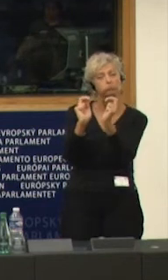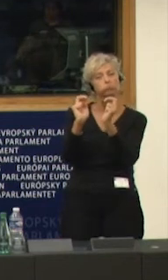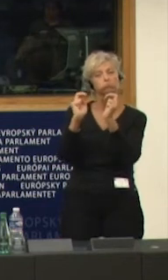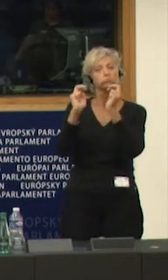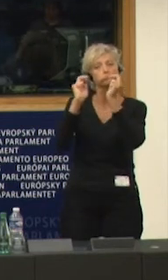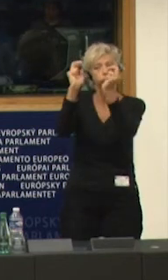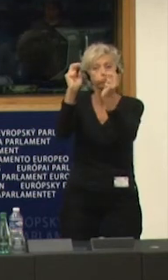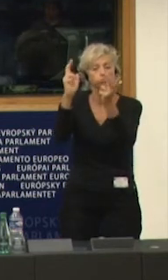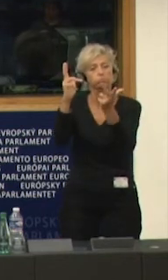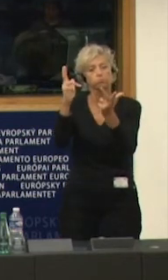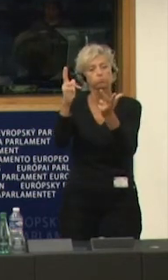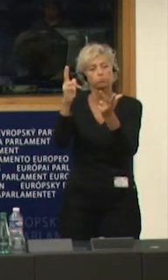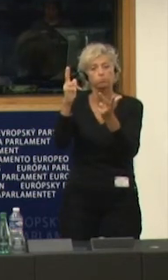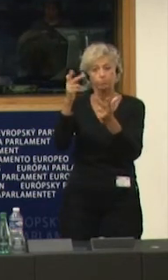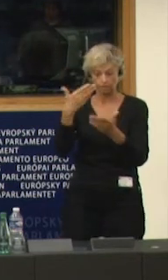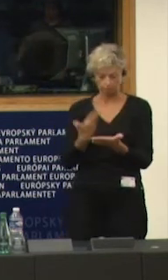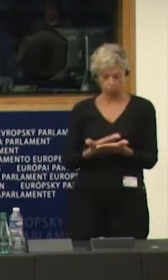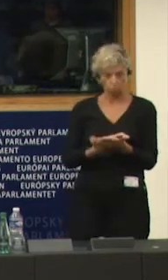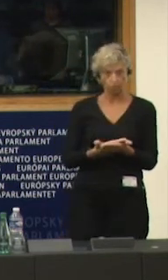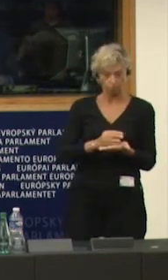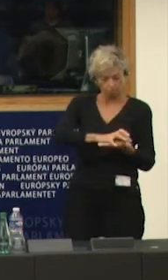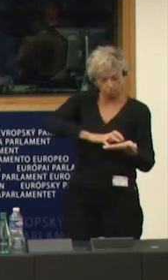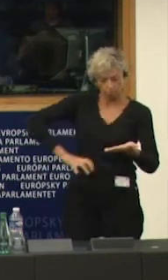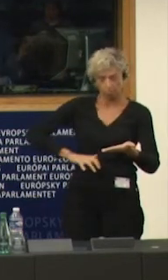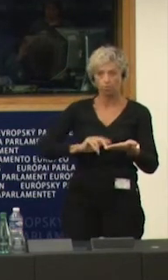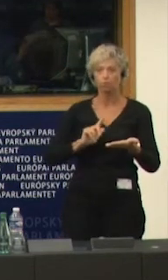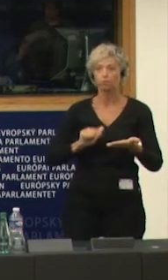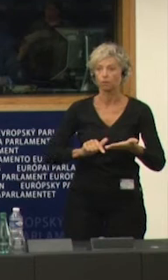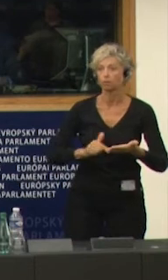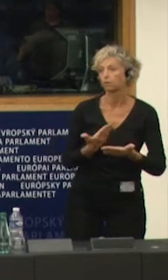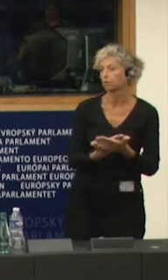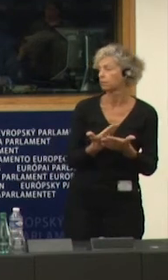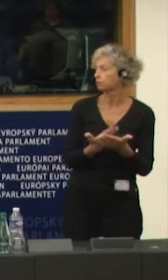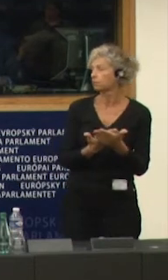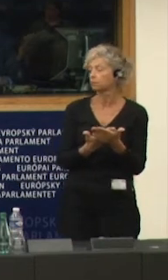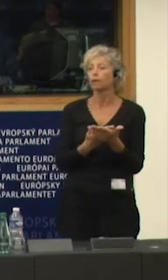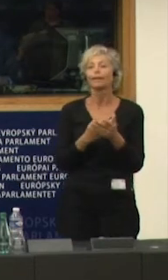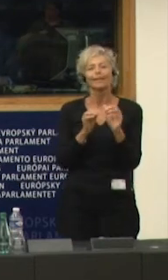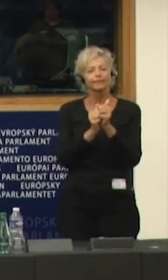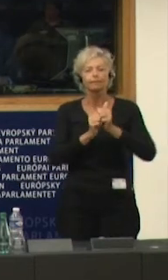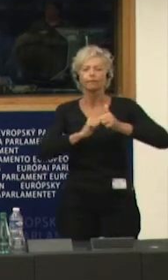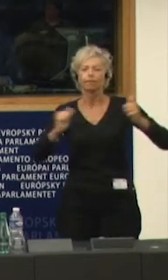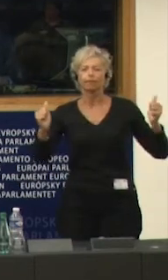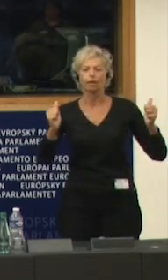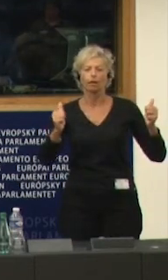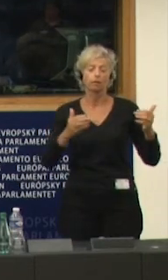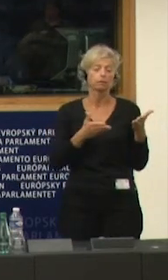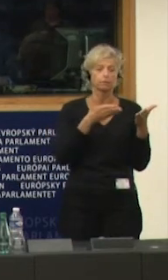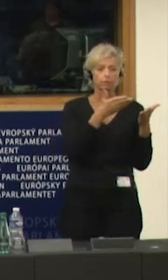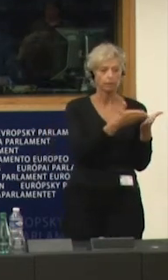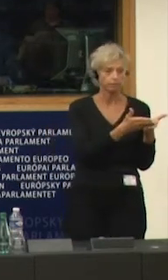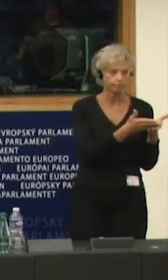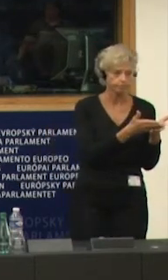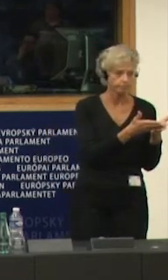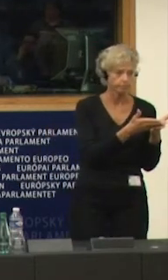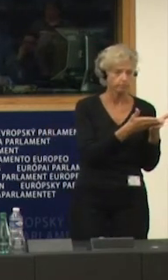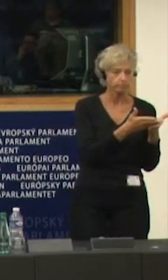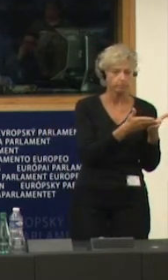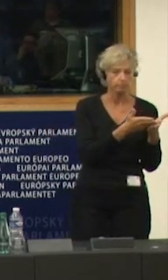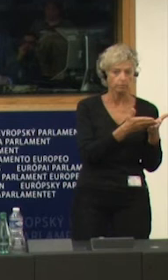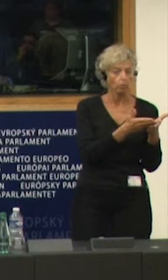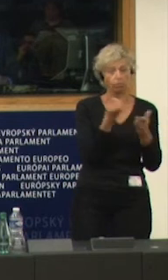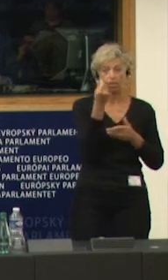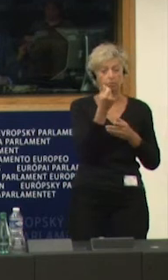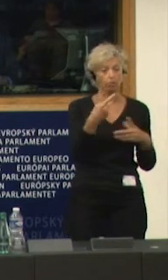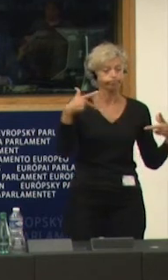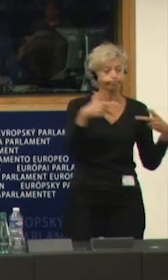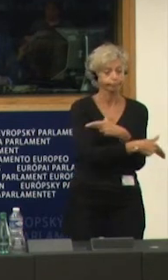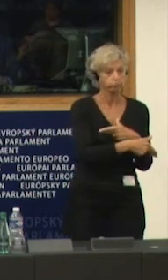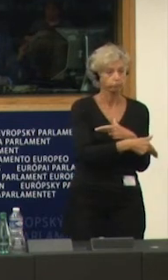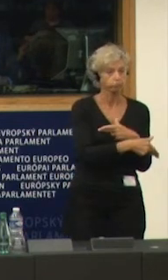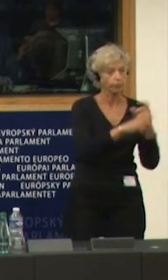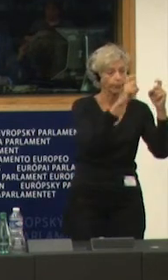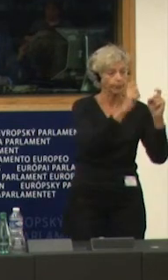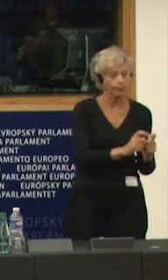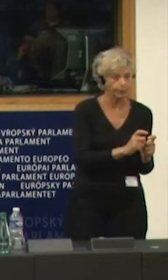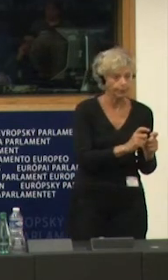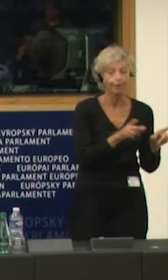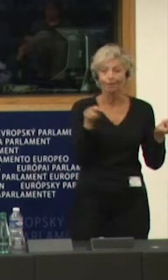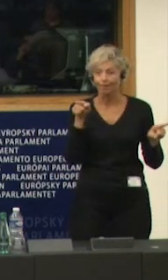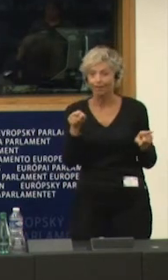While at the same time improving the quality of our work. And making it providing documentation, proof of it.